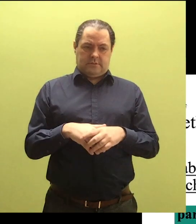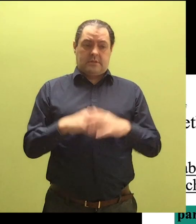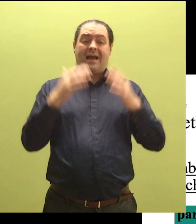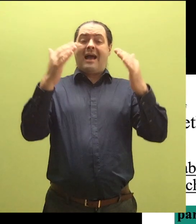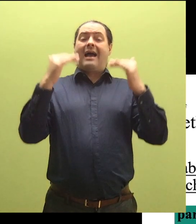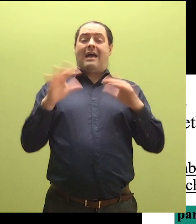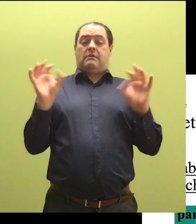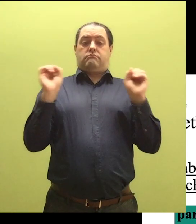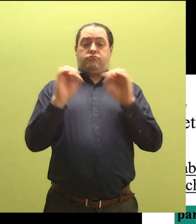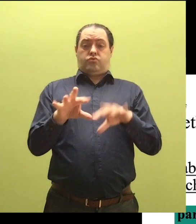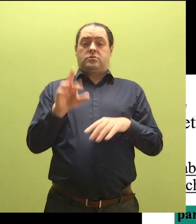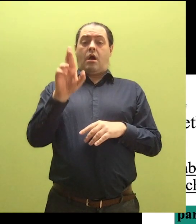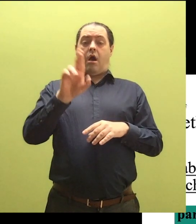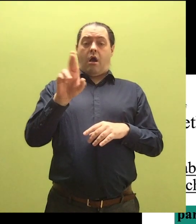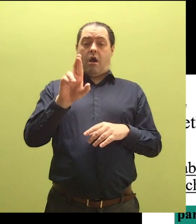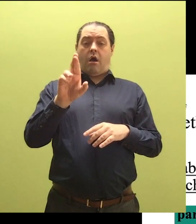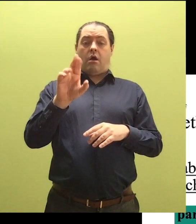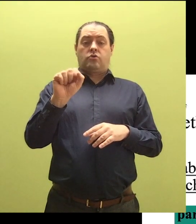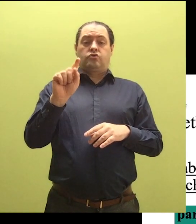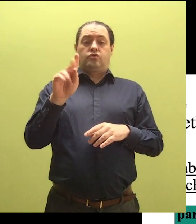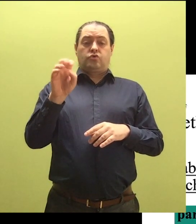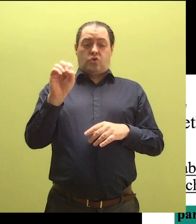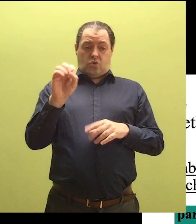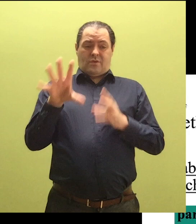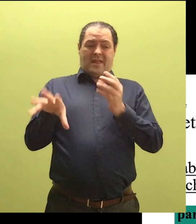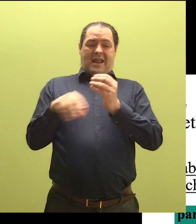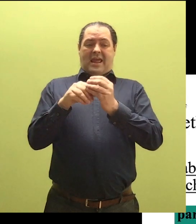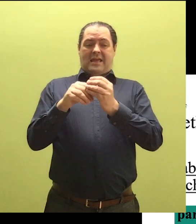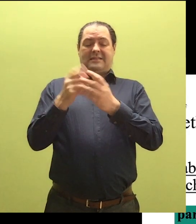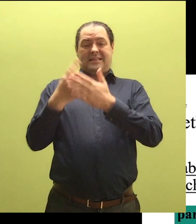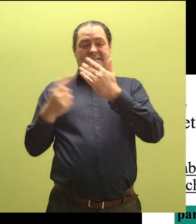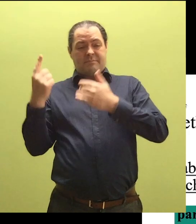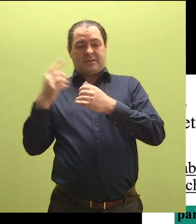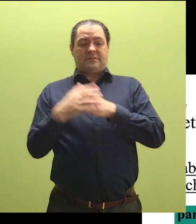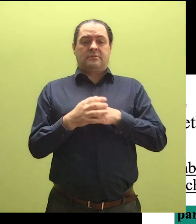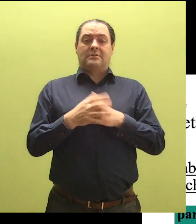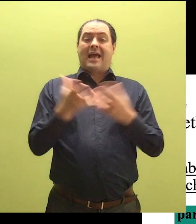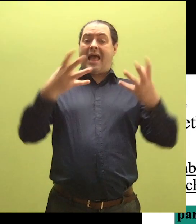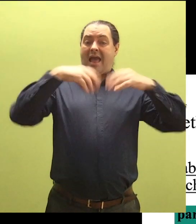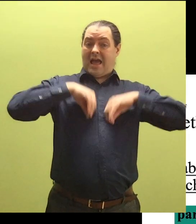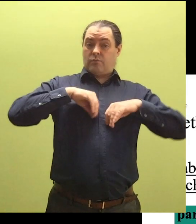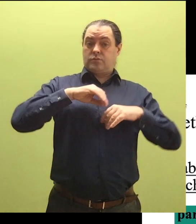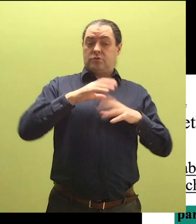RStudio, adding the independent variables such as the acquisition group, structure type, ND the stimuli to which